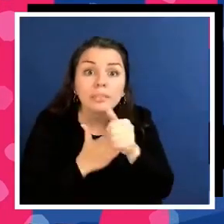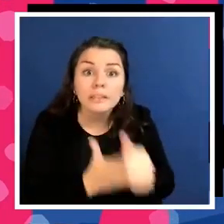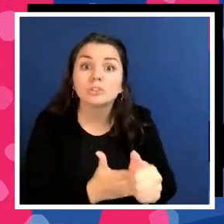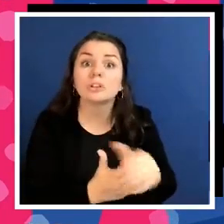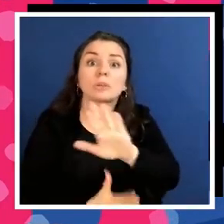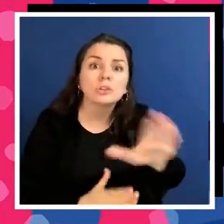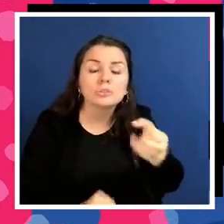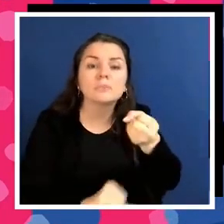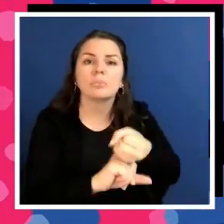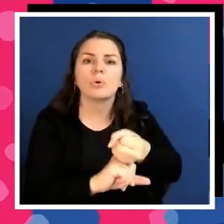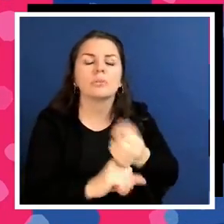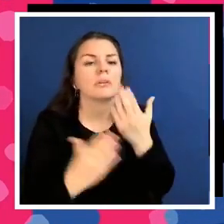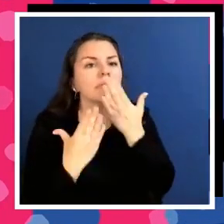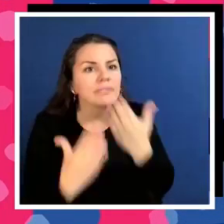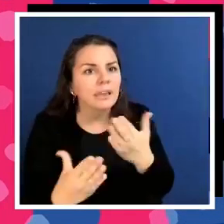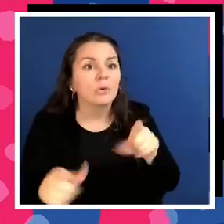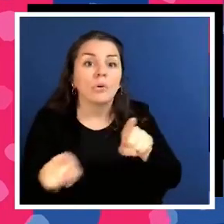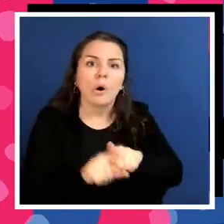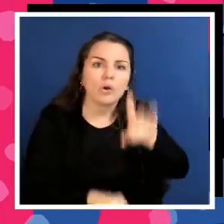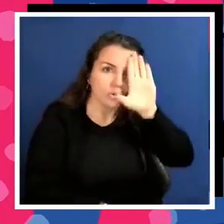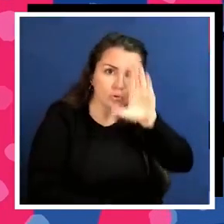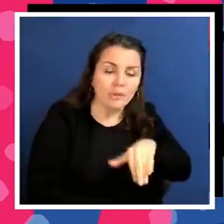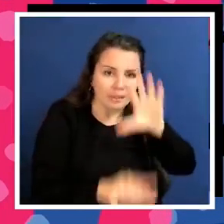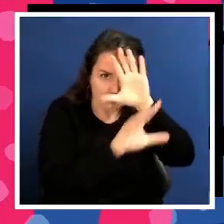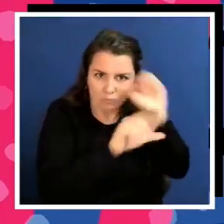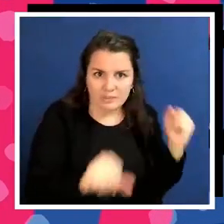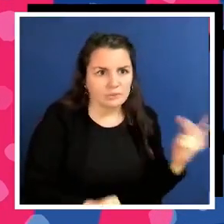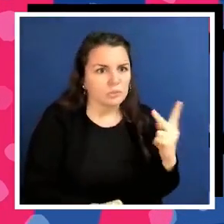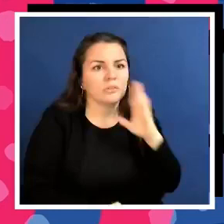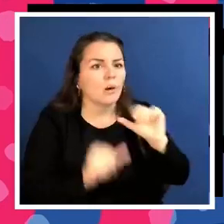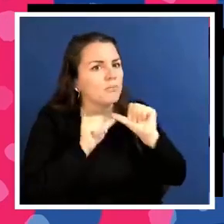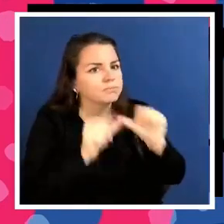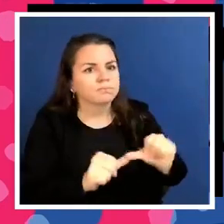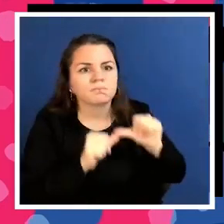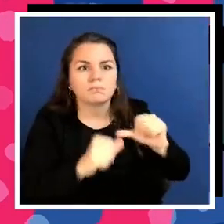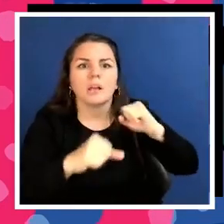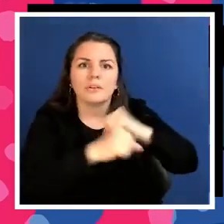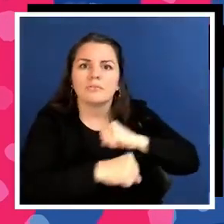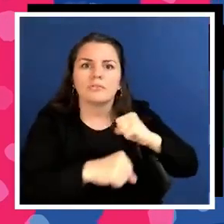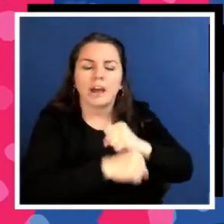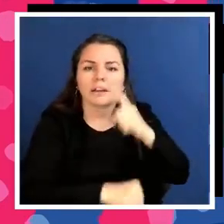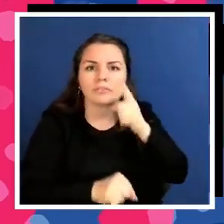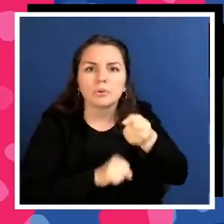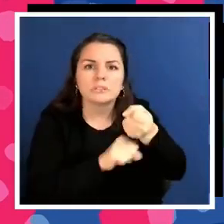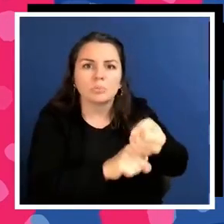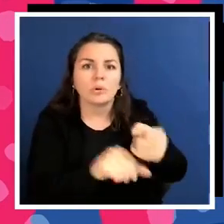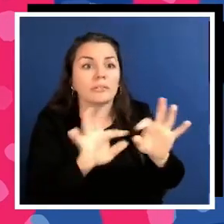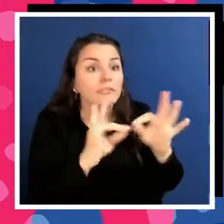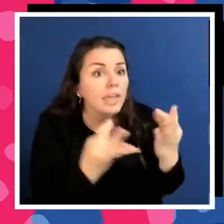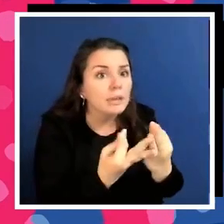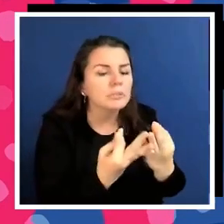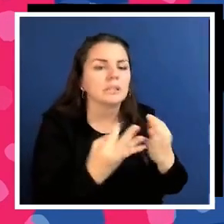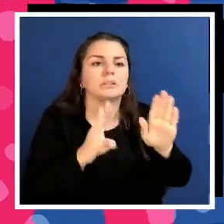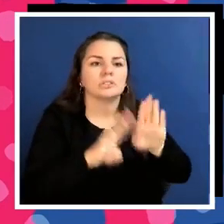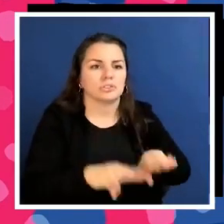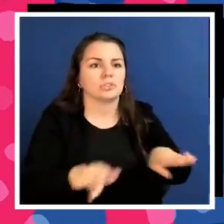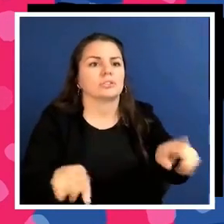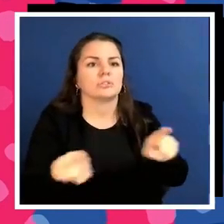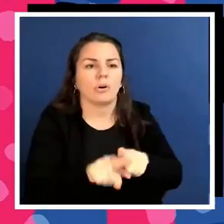THANK YOU AGAIN FOR YOUR